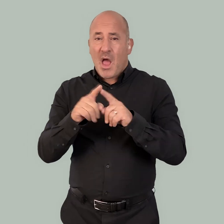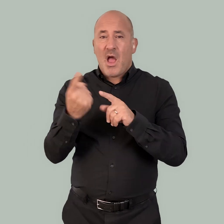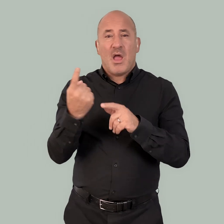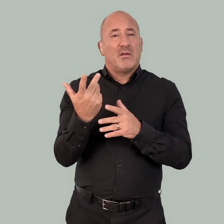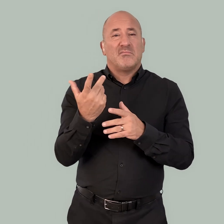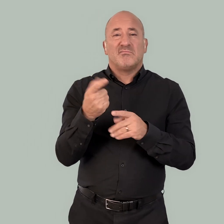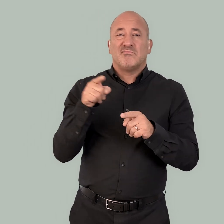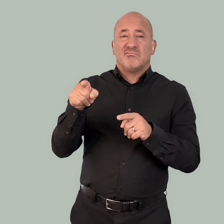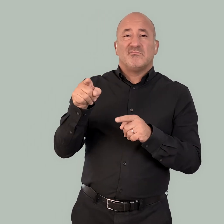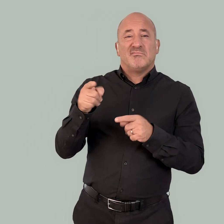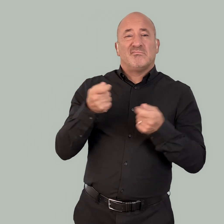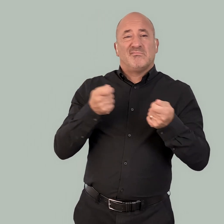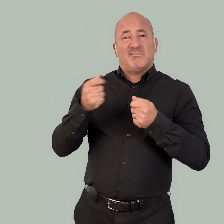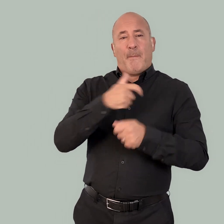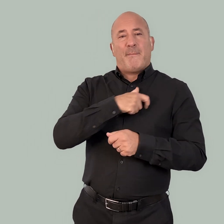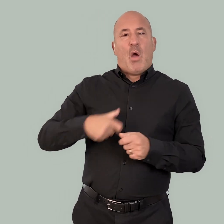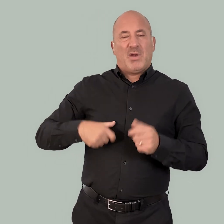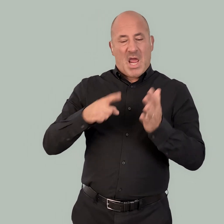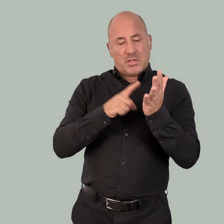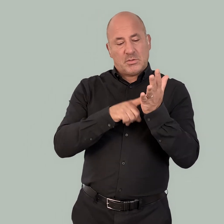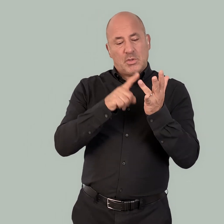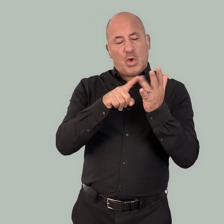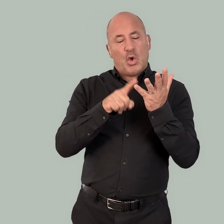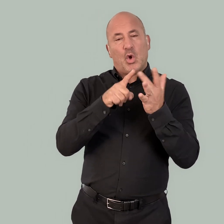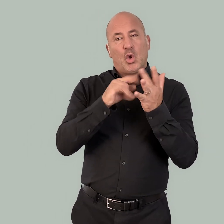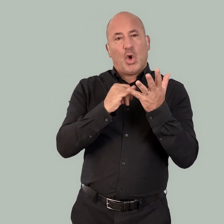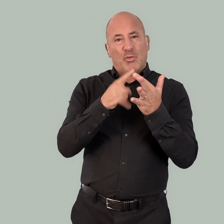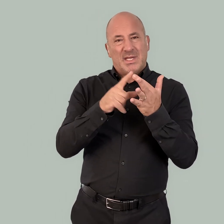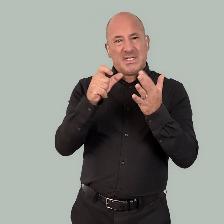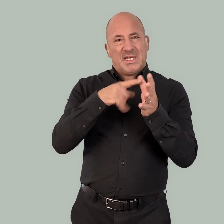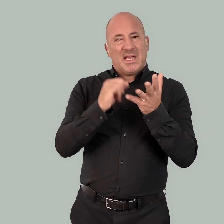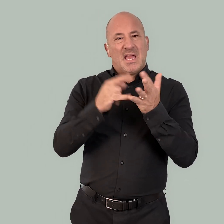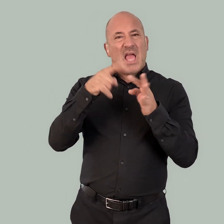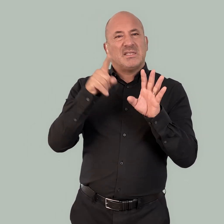including the independent commission into adult social care